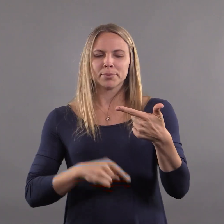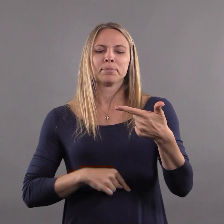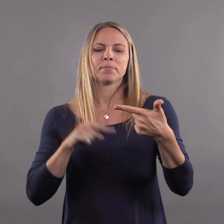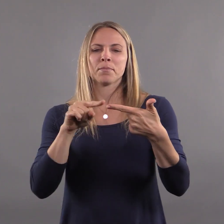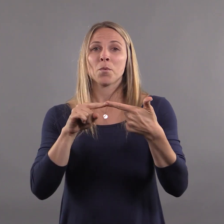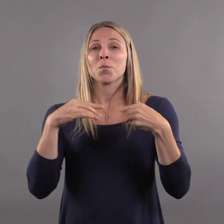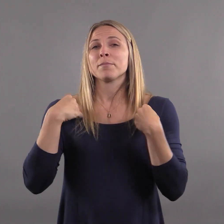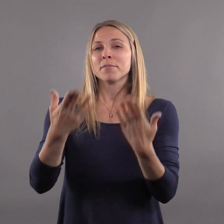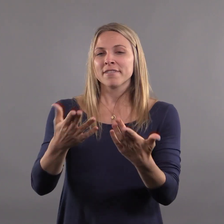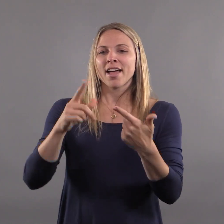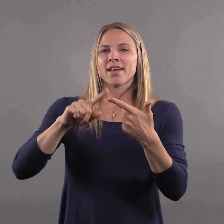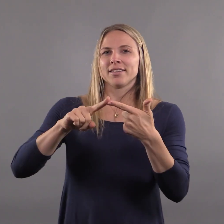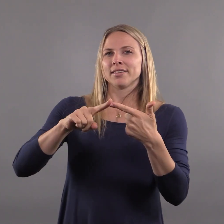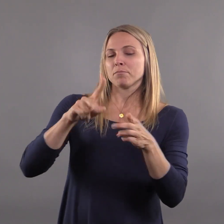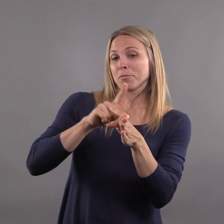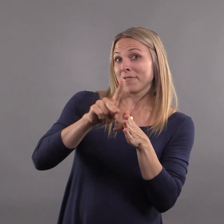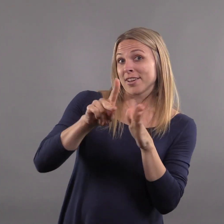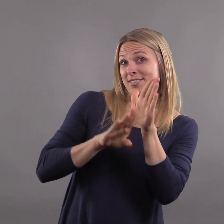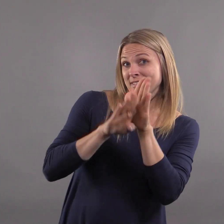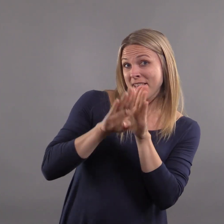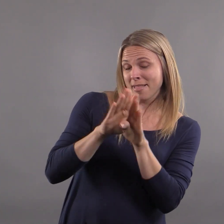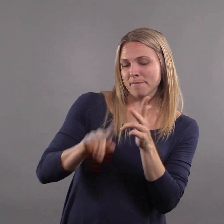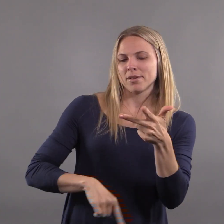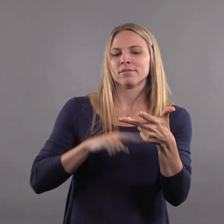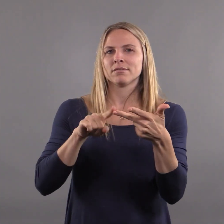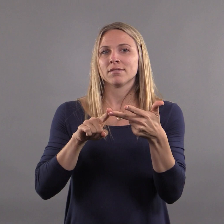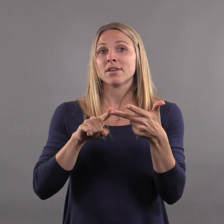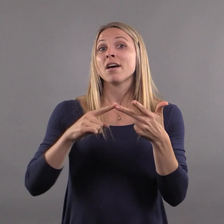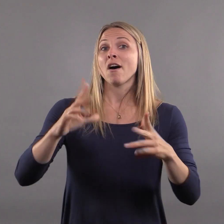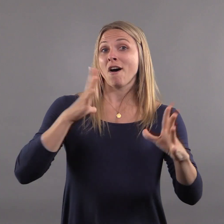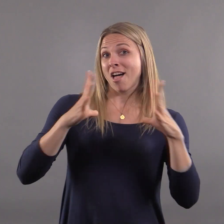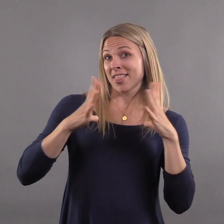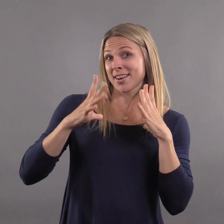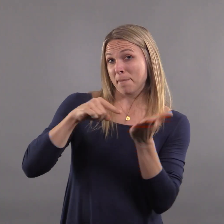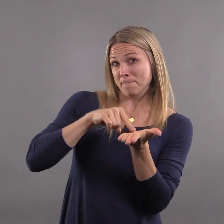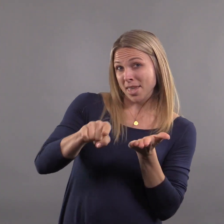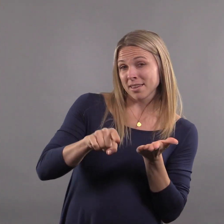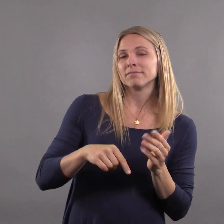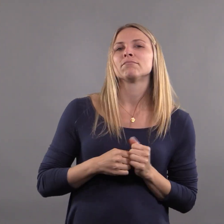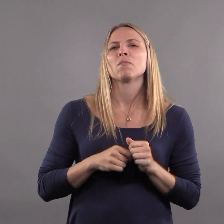professional development funds, paid holiday leave,